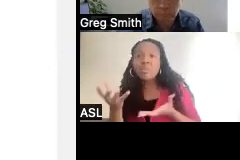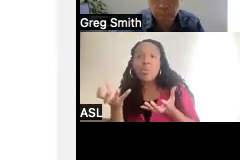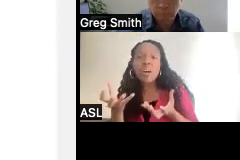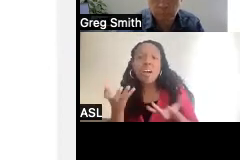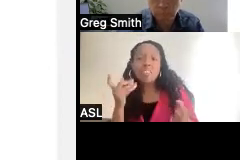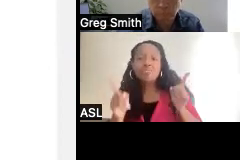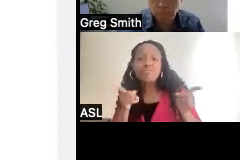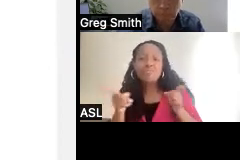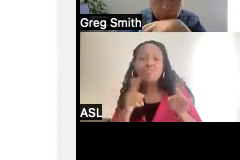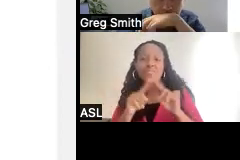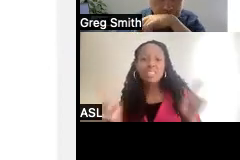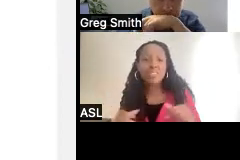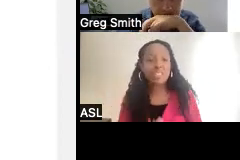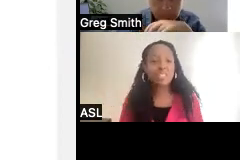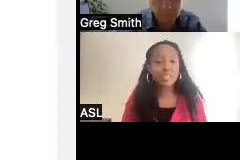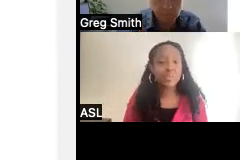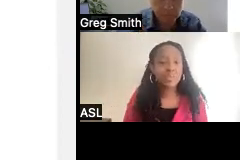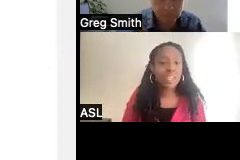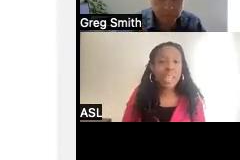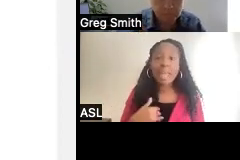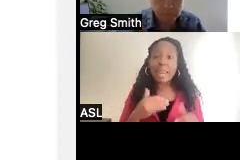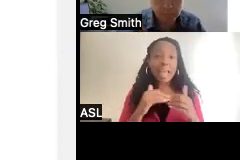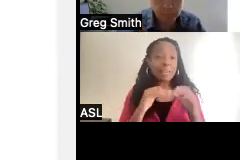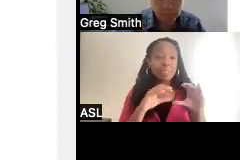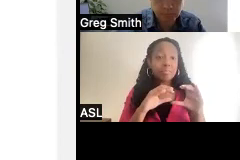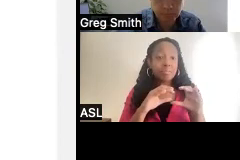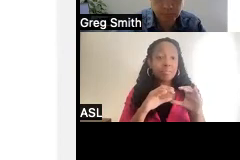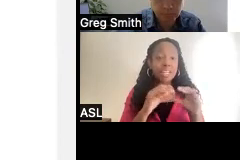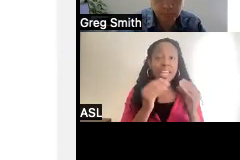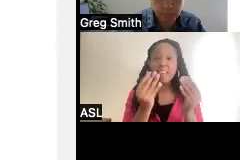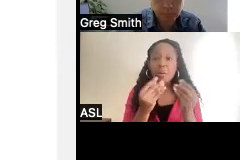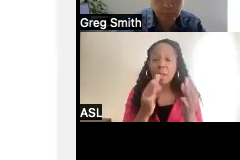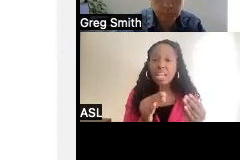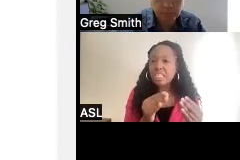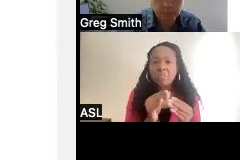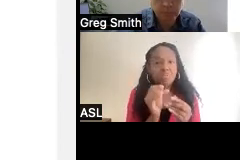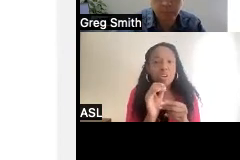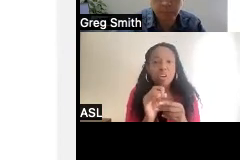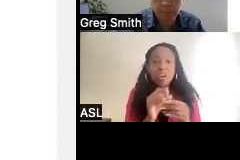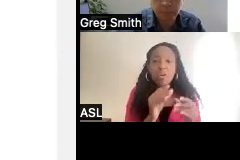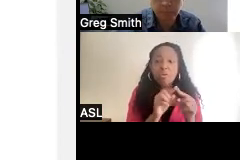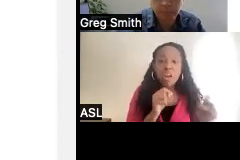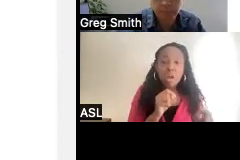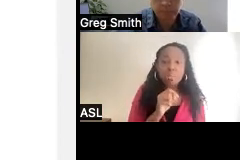literacy by different age groups and also a directory of beginner friendly resources